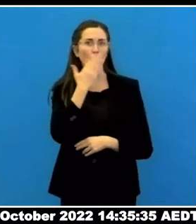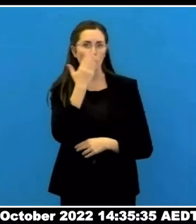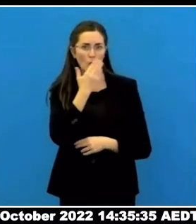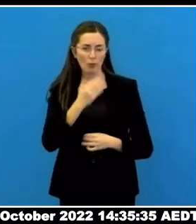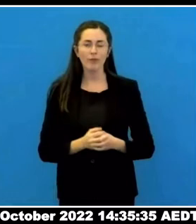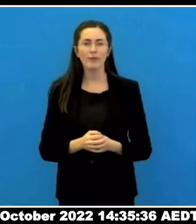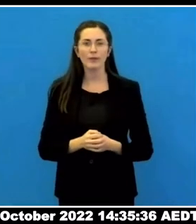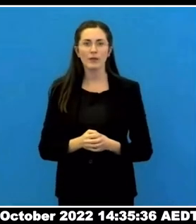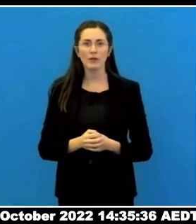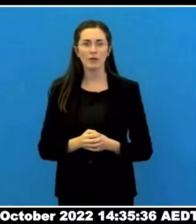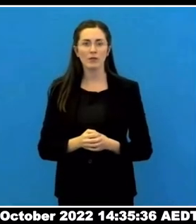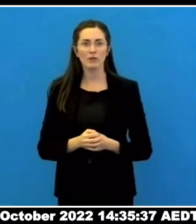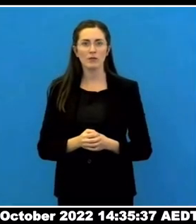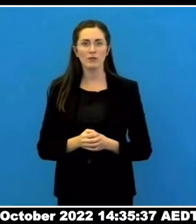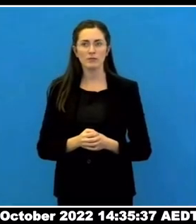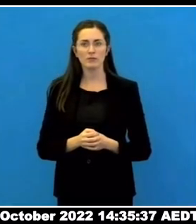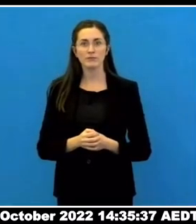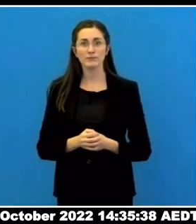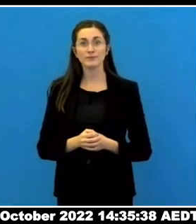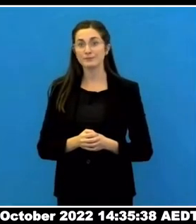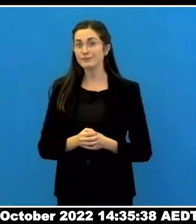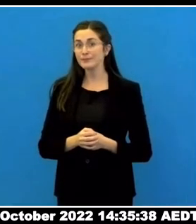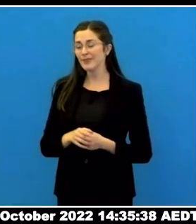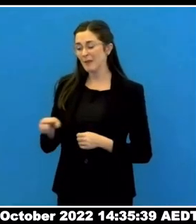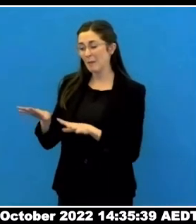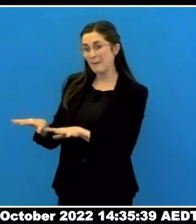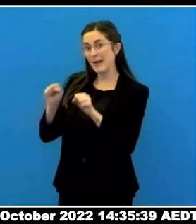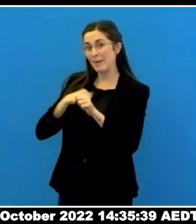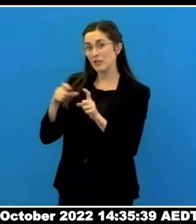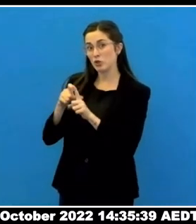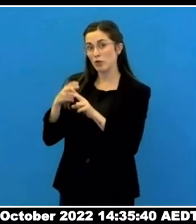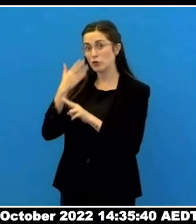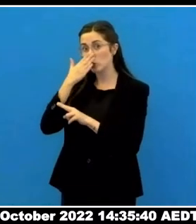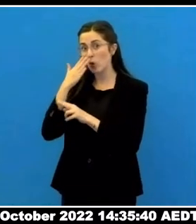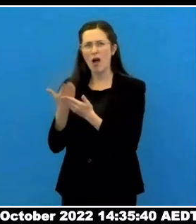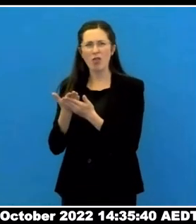and my daughter is picked up by the school bus at approximately 8 am.